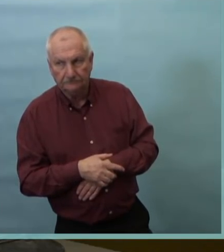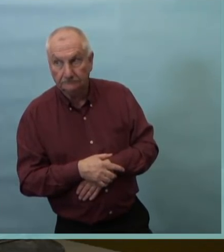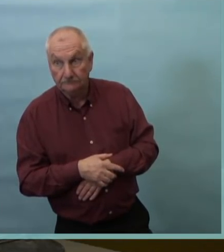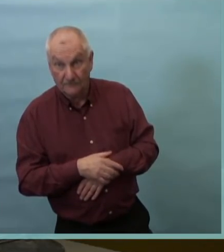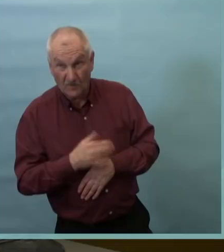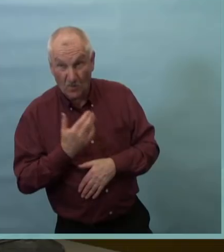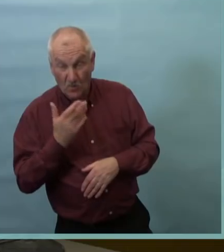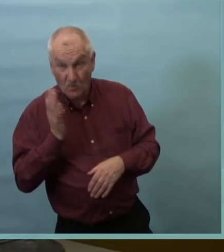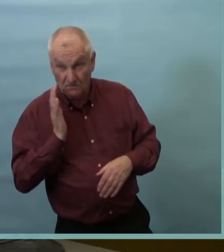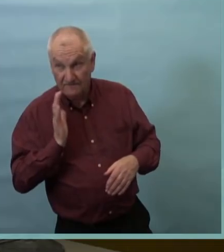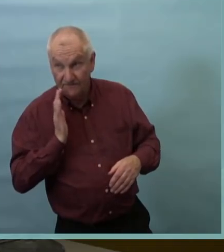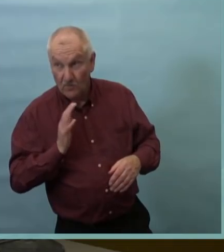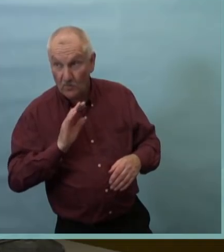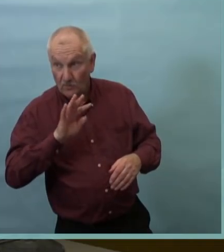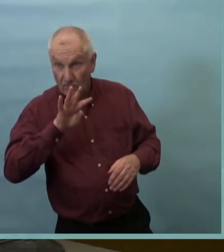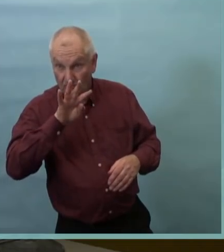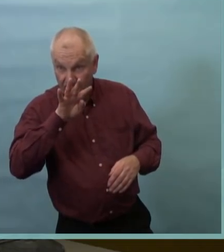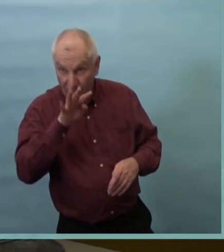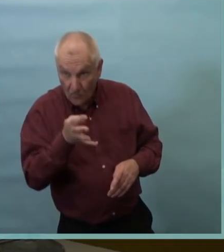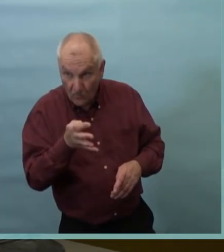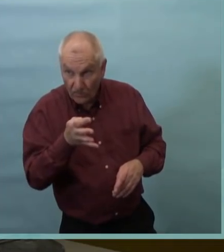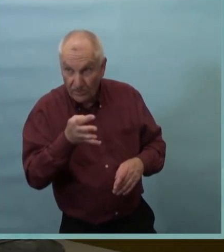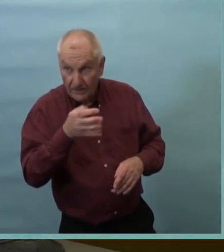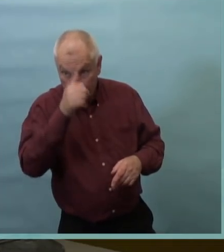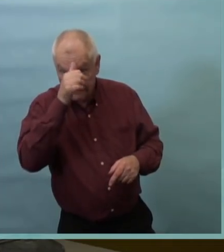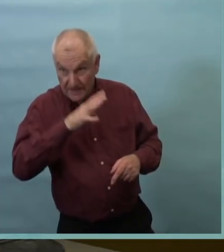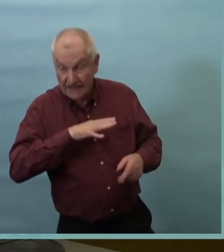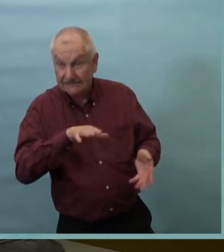man was had been in the personal Carroll candy confirmed that with look aside in